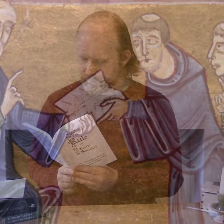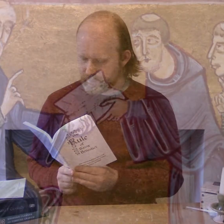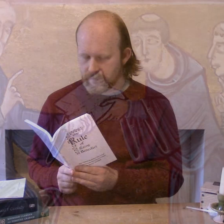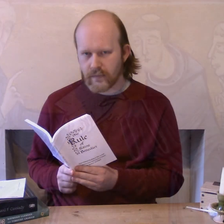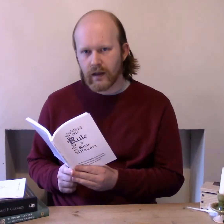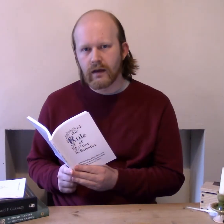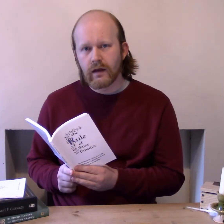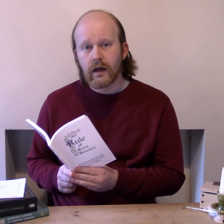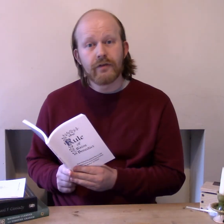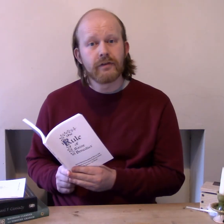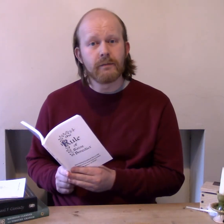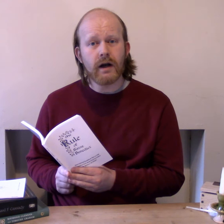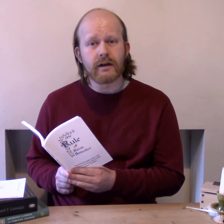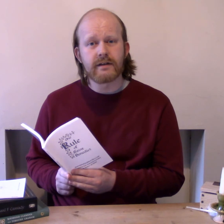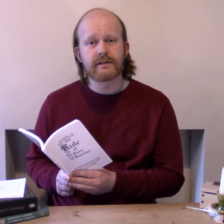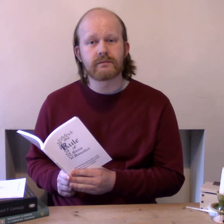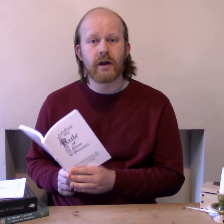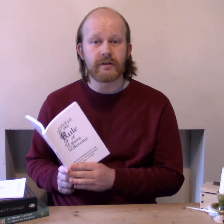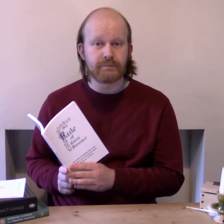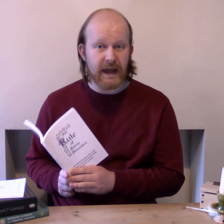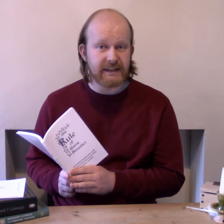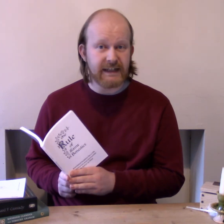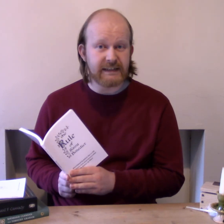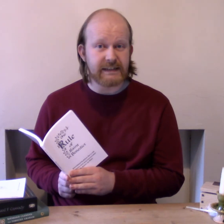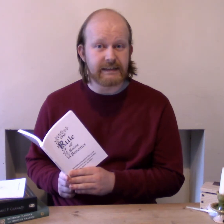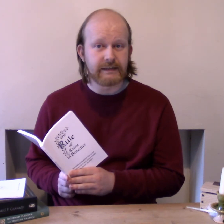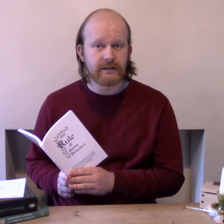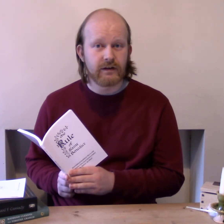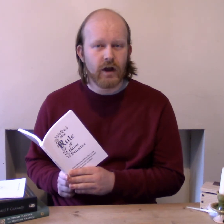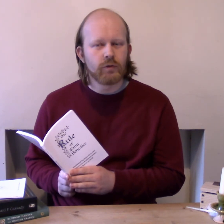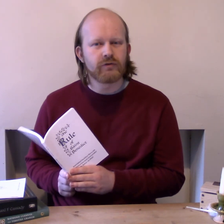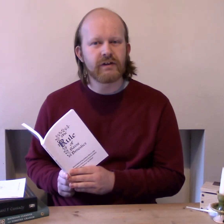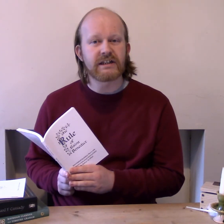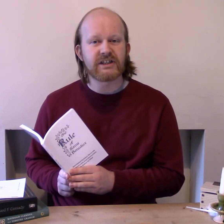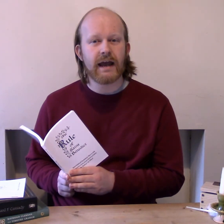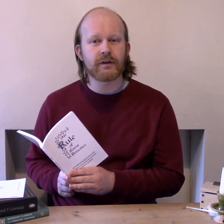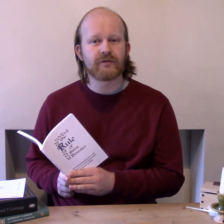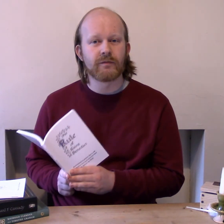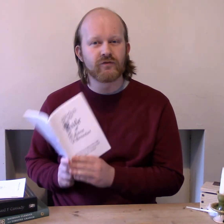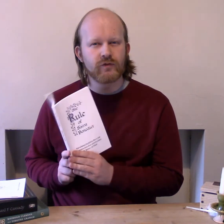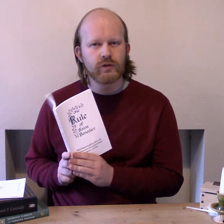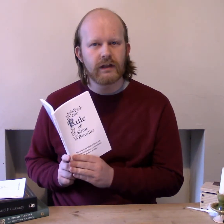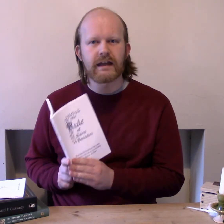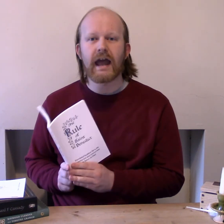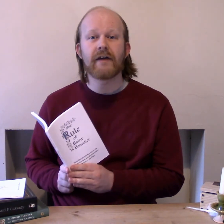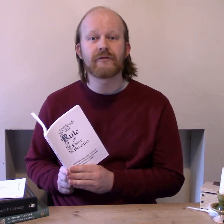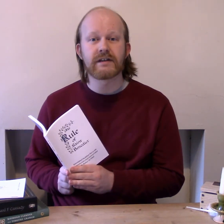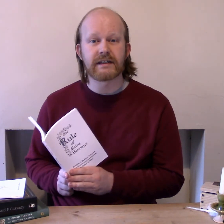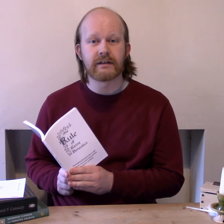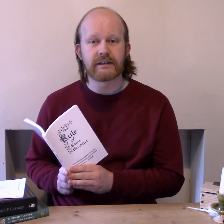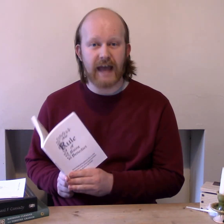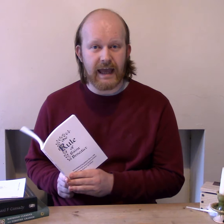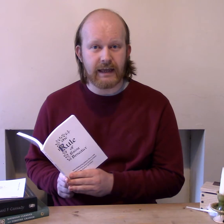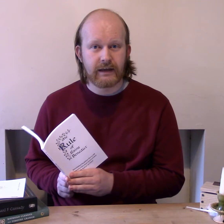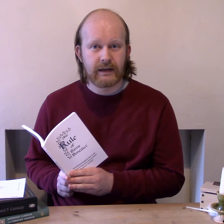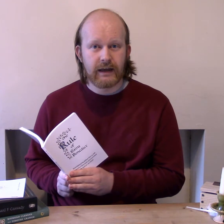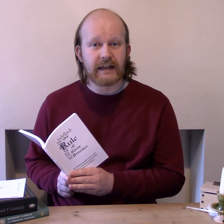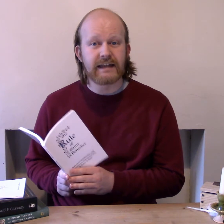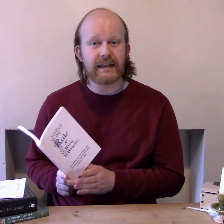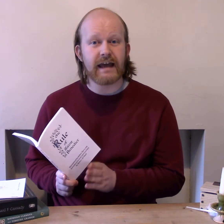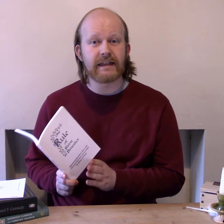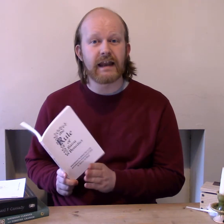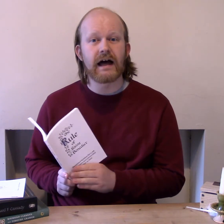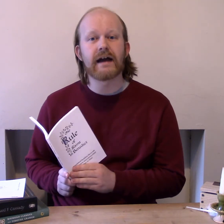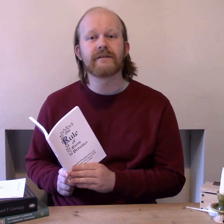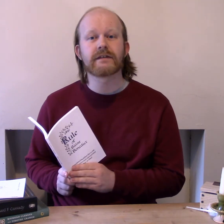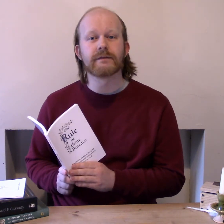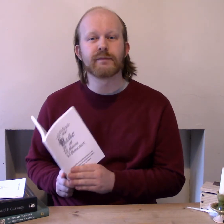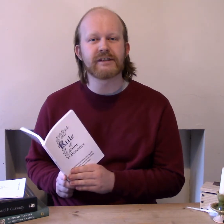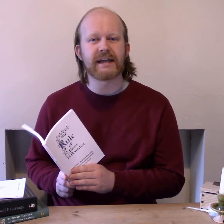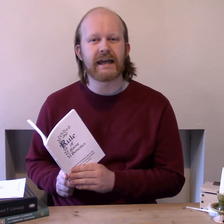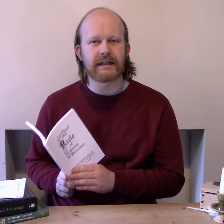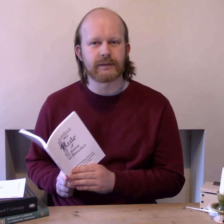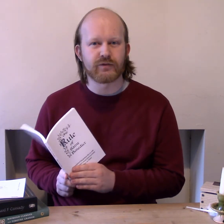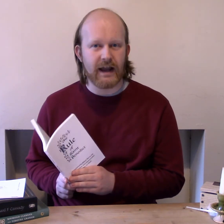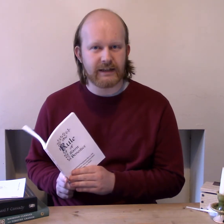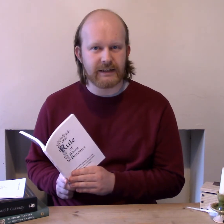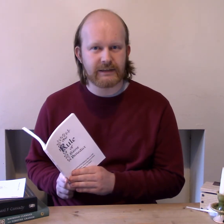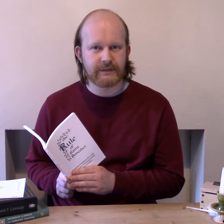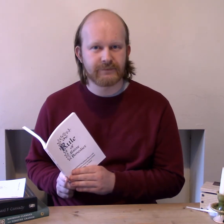The monks, known as Benedictines, would read a chapter from the Rule every single day, and dedicate their lives to putting it into practice.